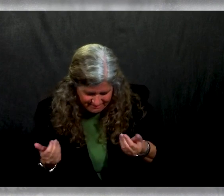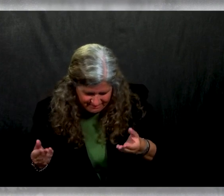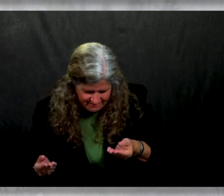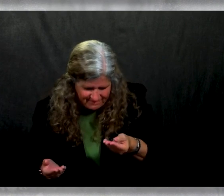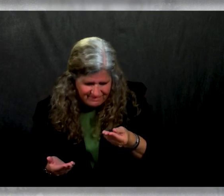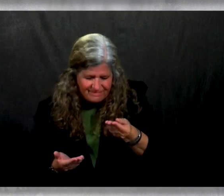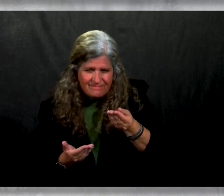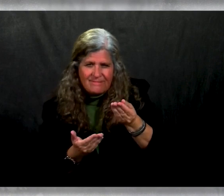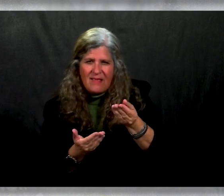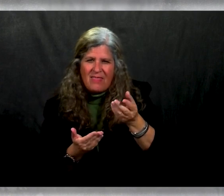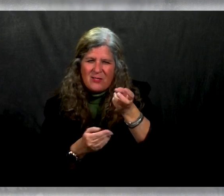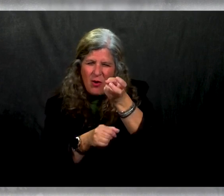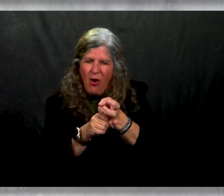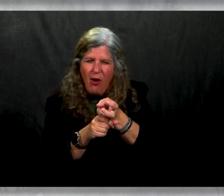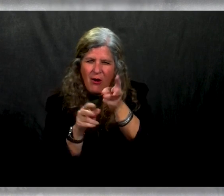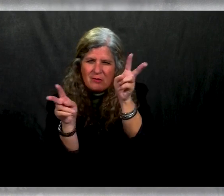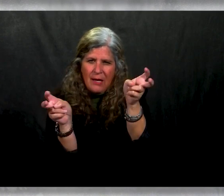and how we can honor those victims even today.